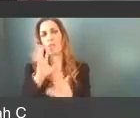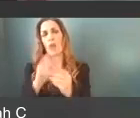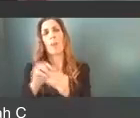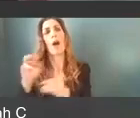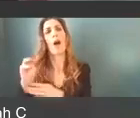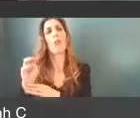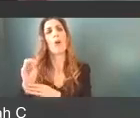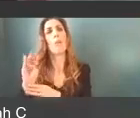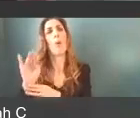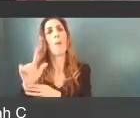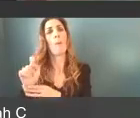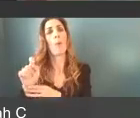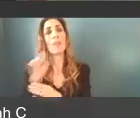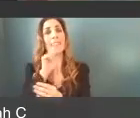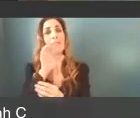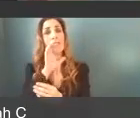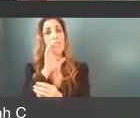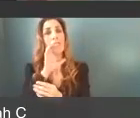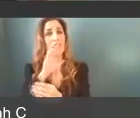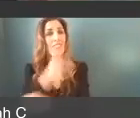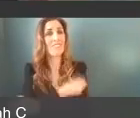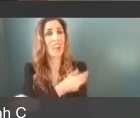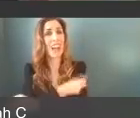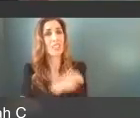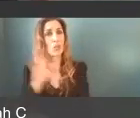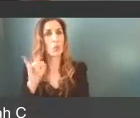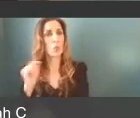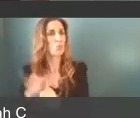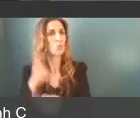units that you talked about because I hadn't heard about those until today. You know, just